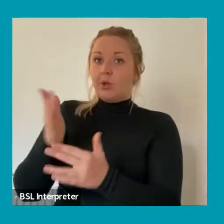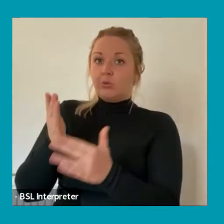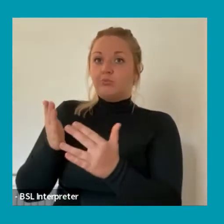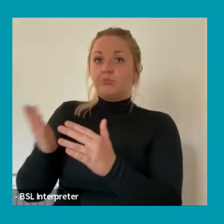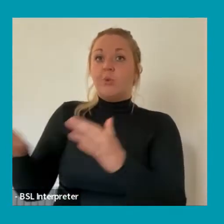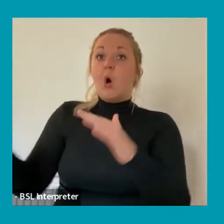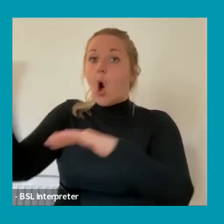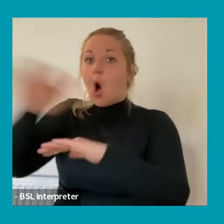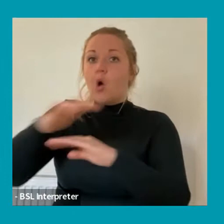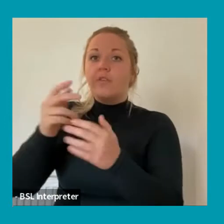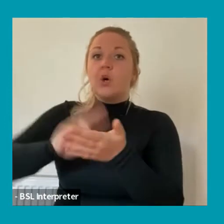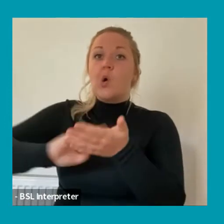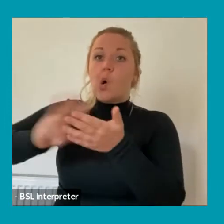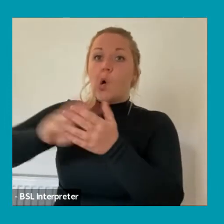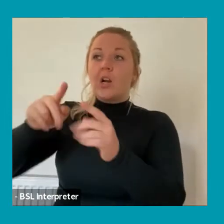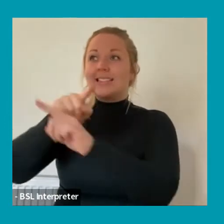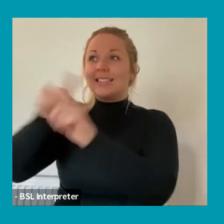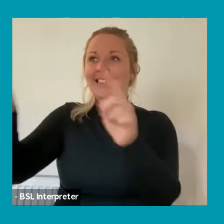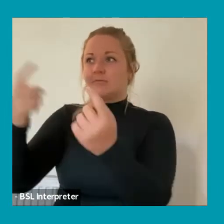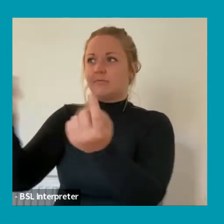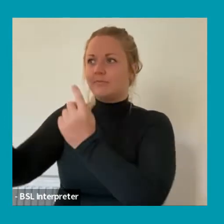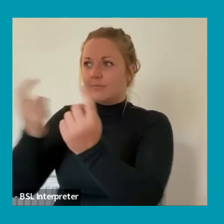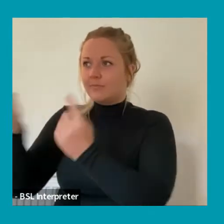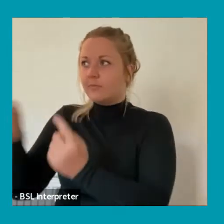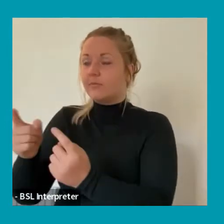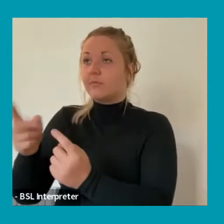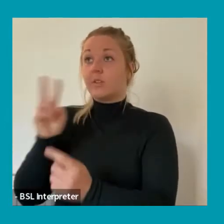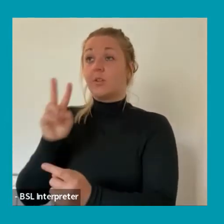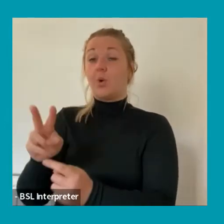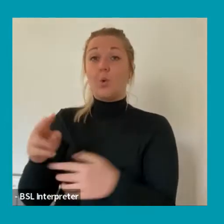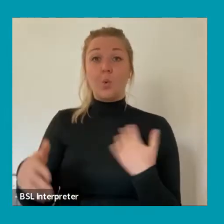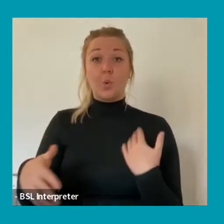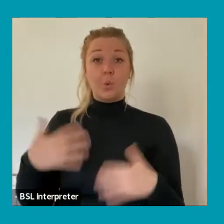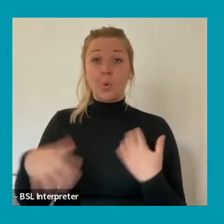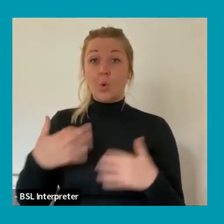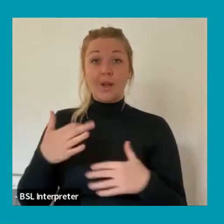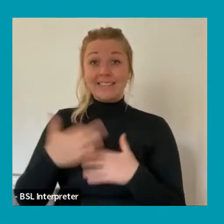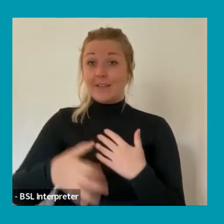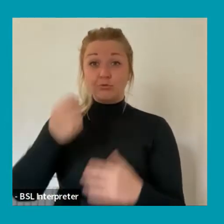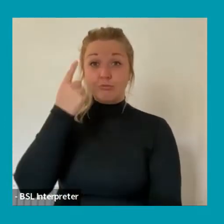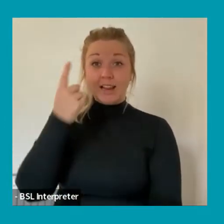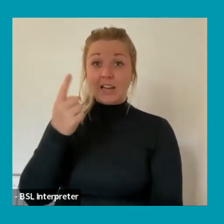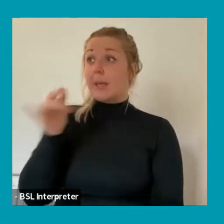I thought well, this shouldn't be happening. It would then connect all of their things. They might have a family member.